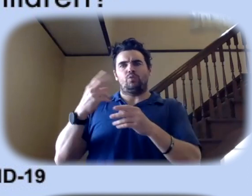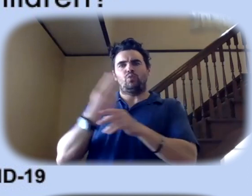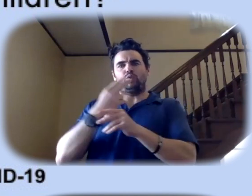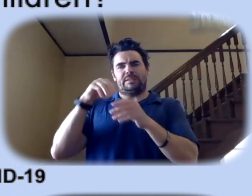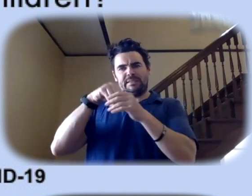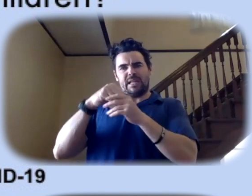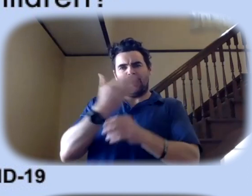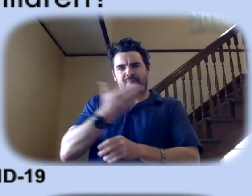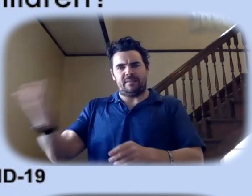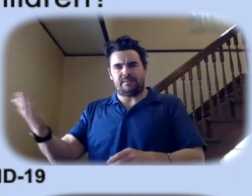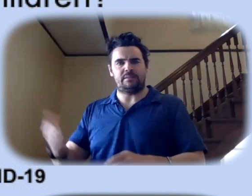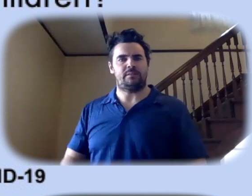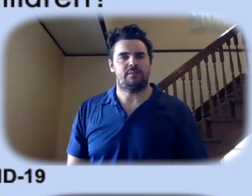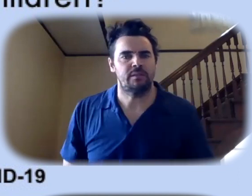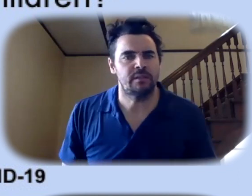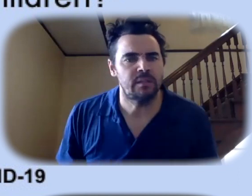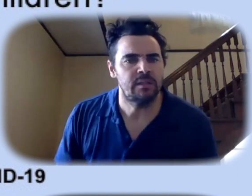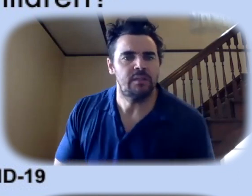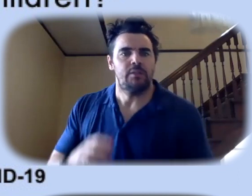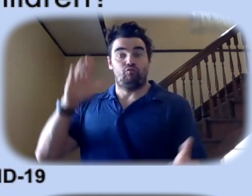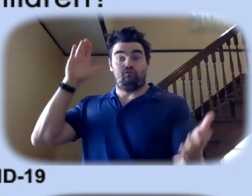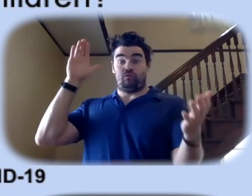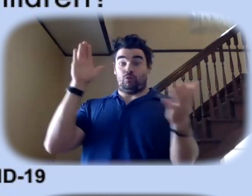whether it's inside, using the things around your house or something else.